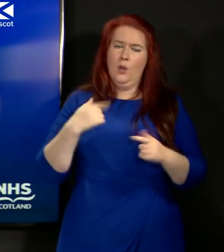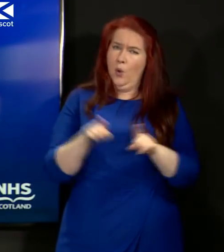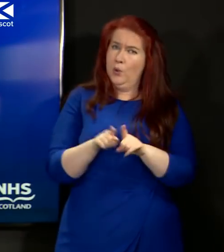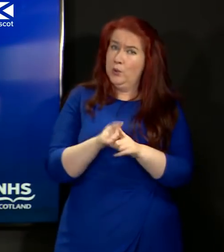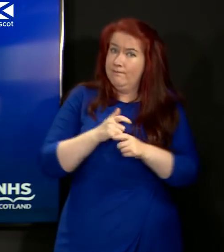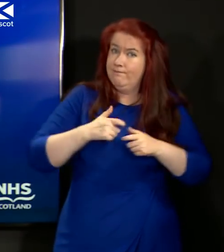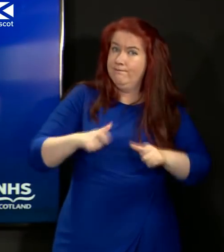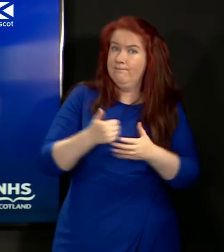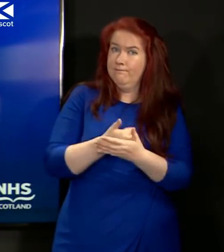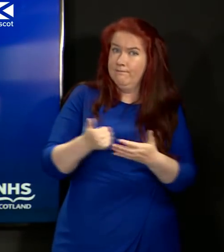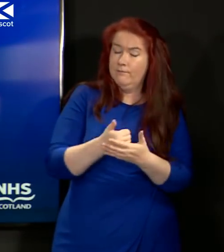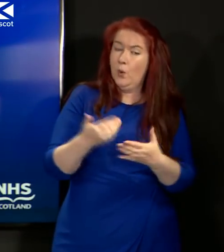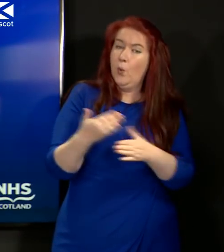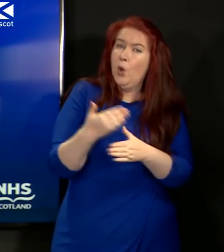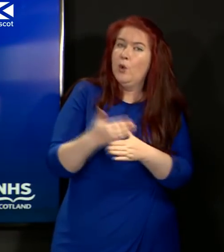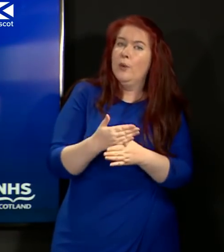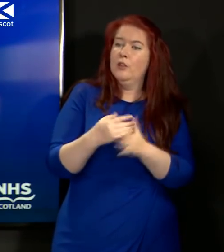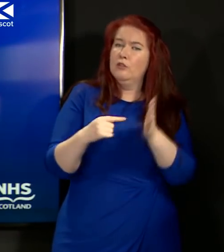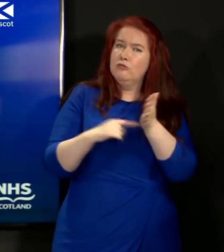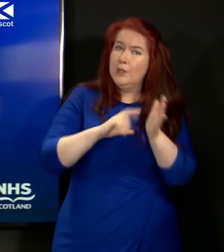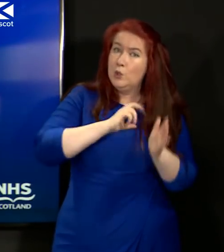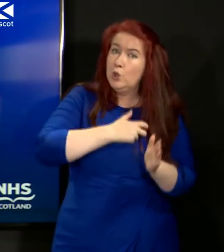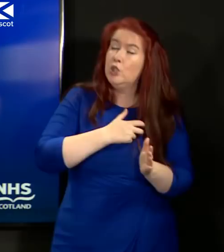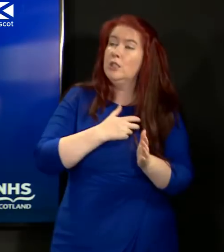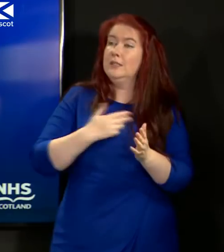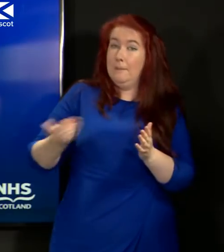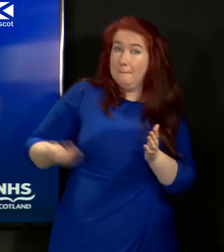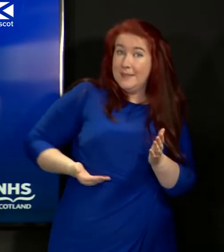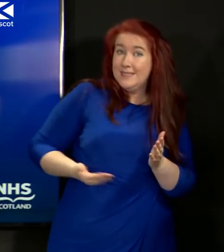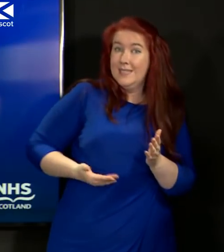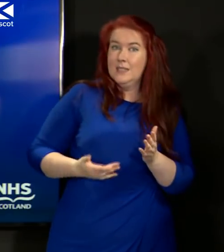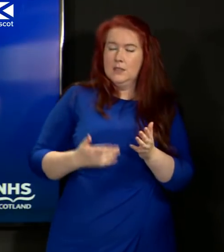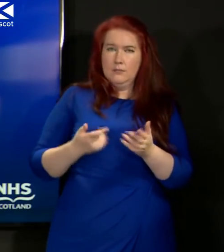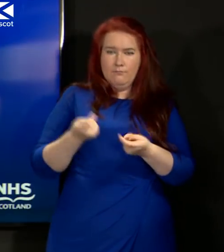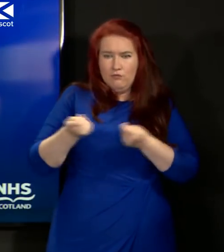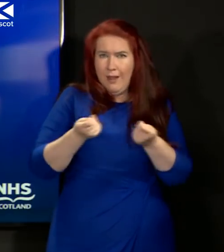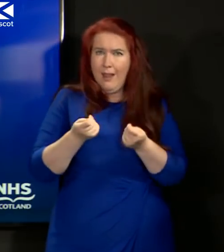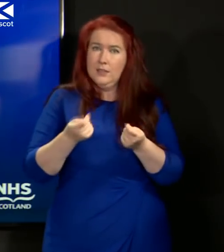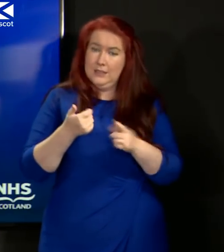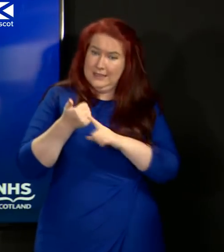regulators, and others to develop guidance that will support safer working